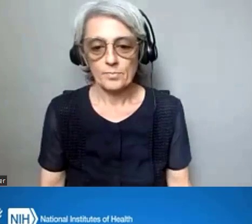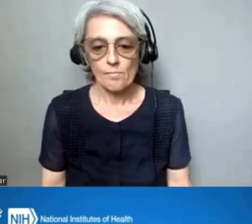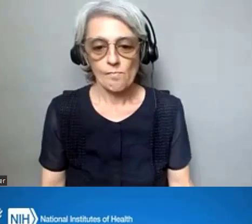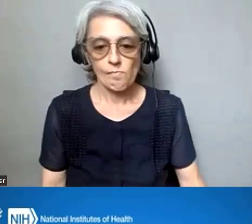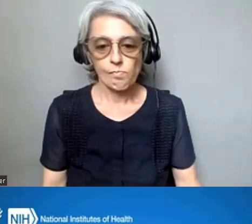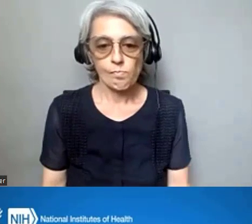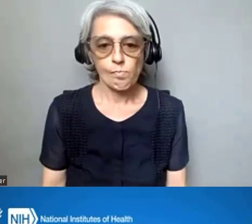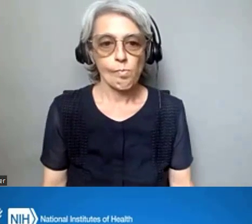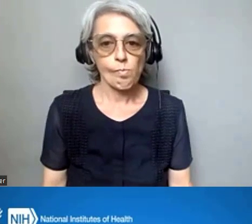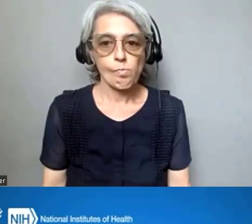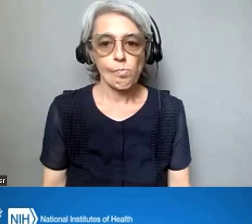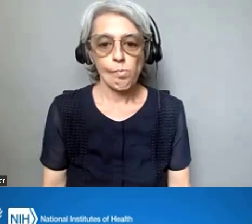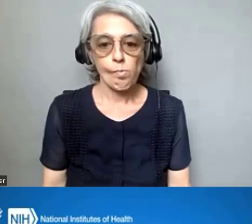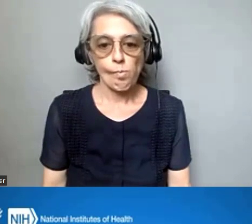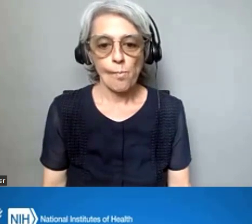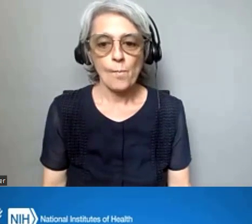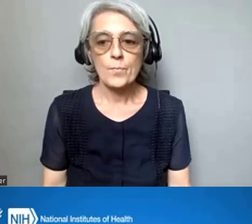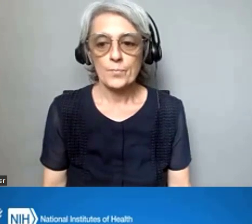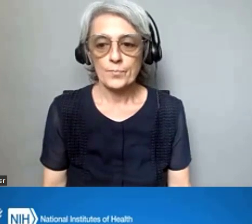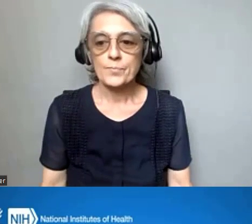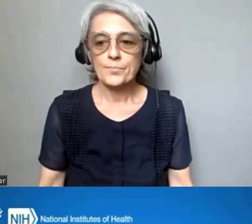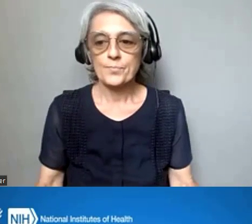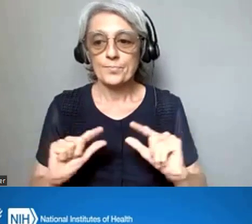Charles Anson: Okay. Thank you, Jeanette.